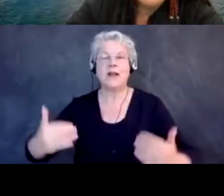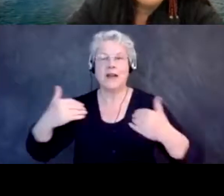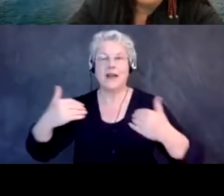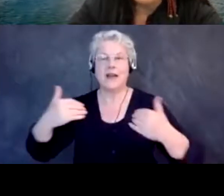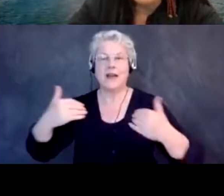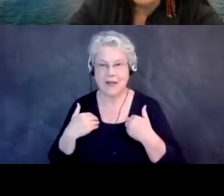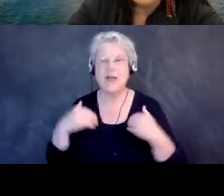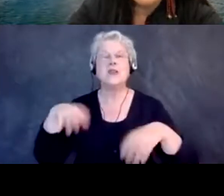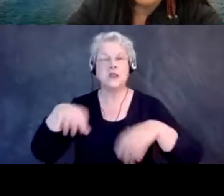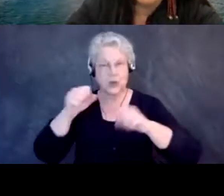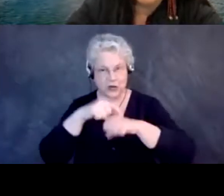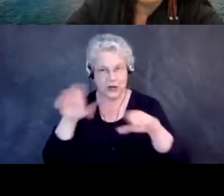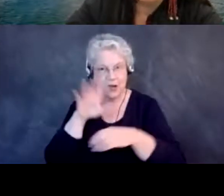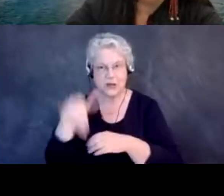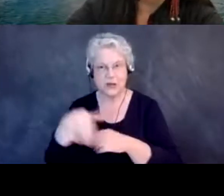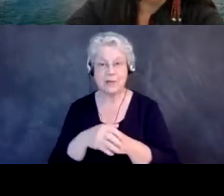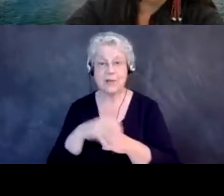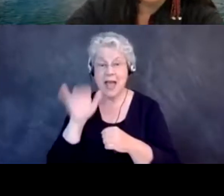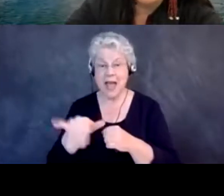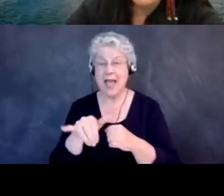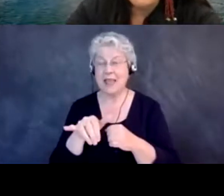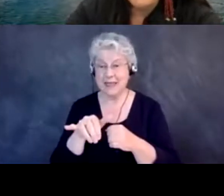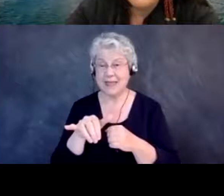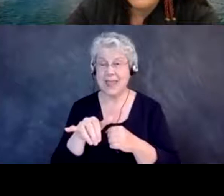and this resource is used by all kinds of people that come into the community.